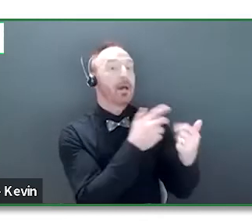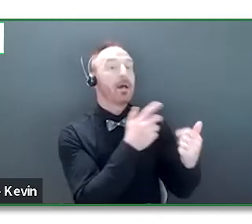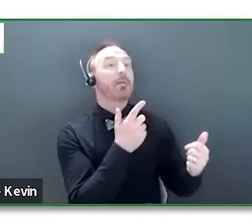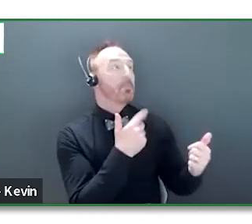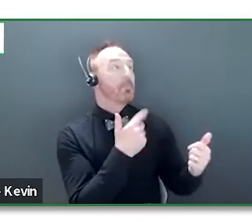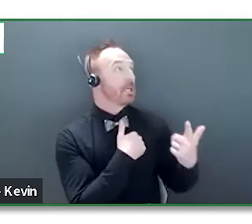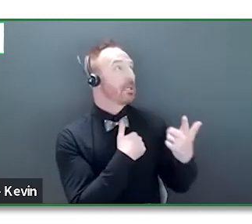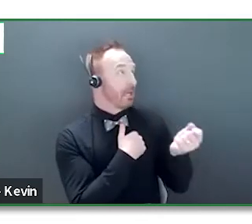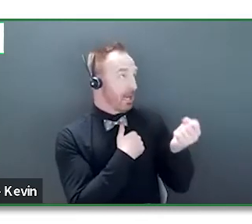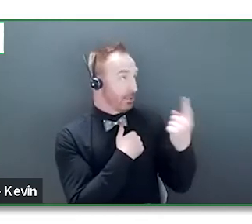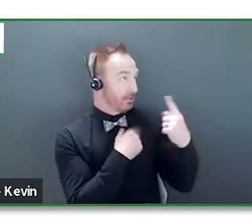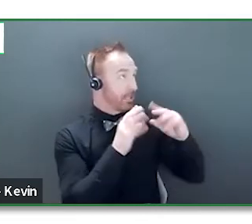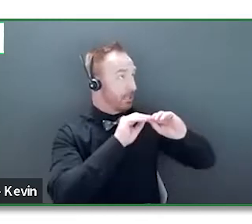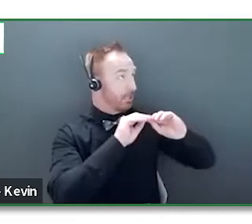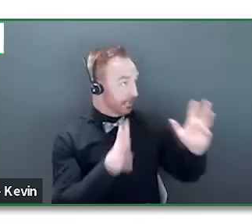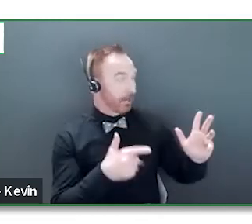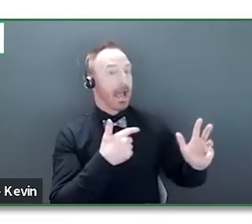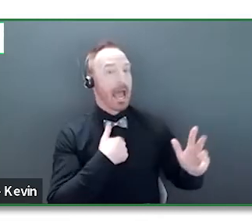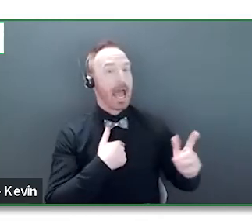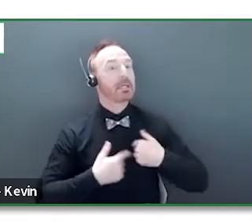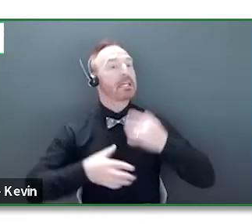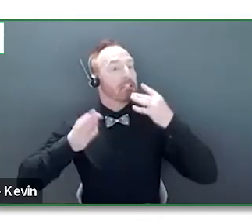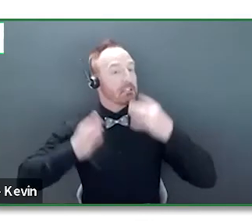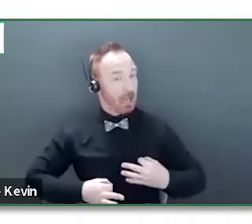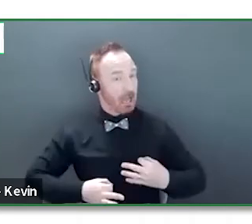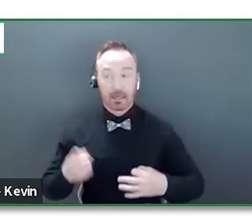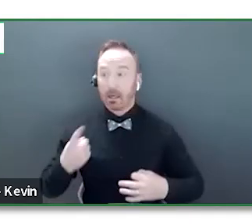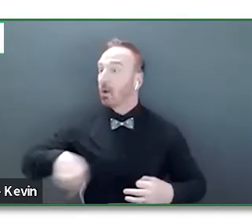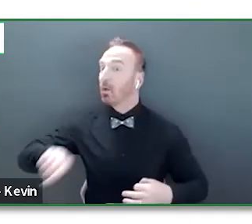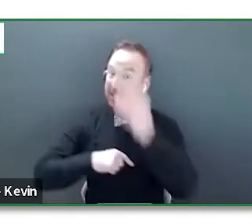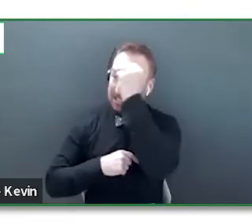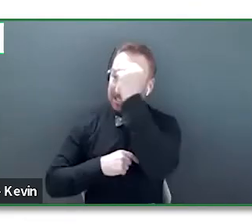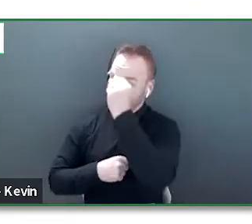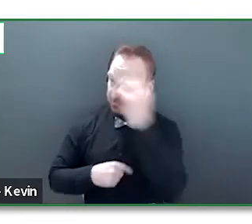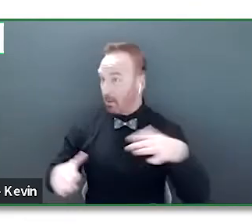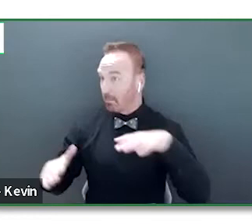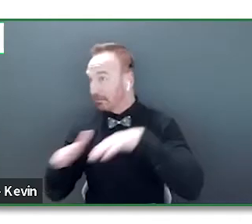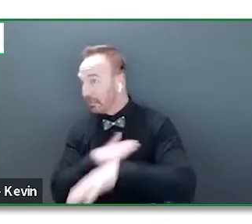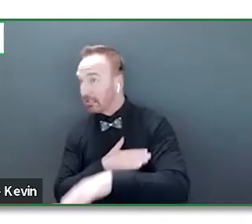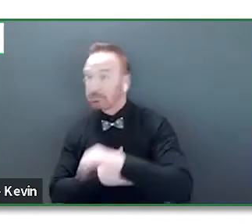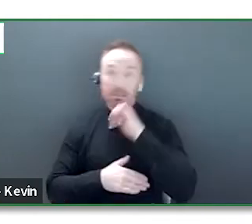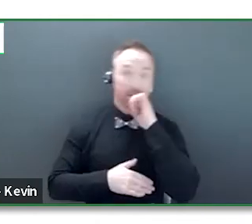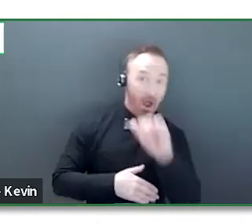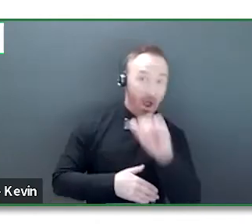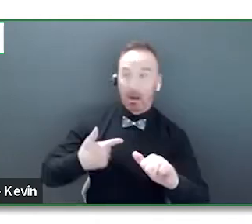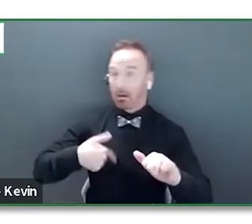saying this is accessible or this is not. Next slide. Thank you um we are working